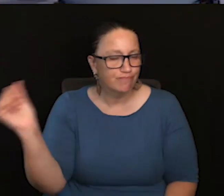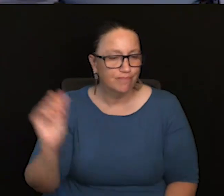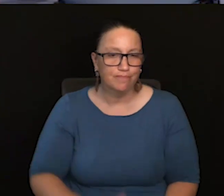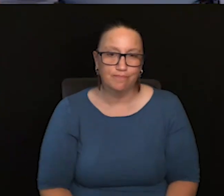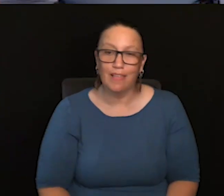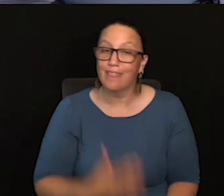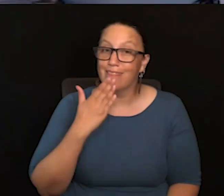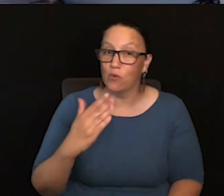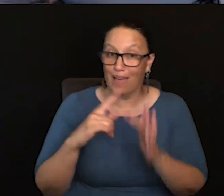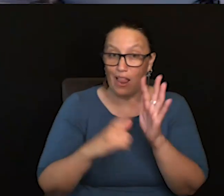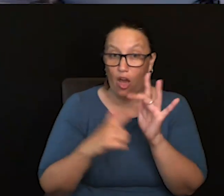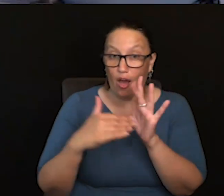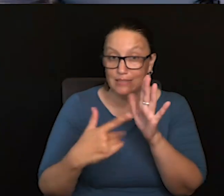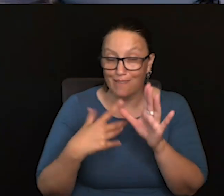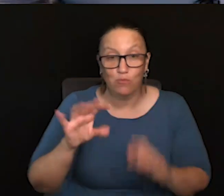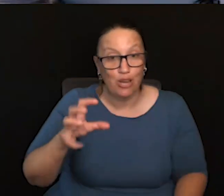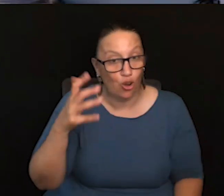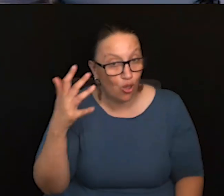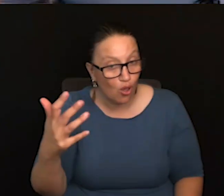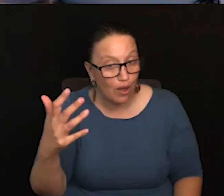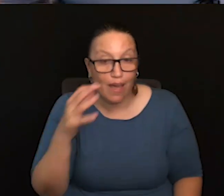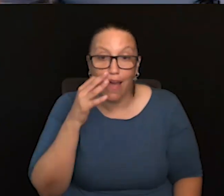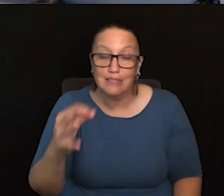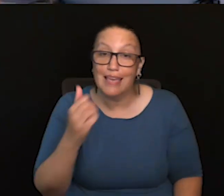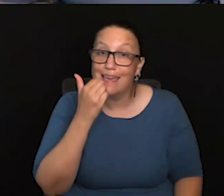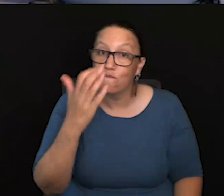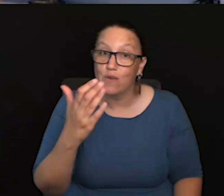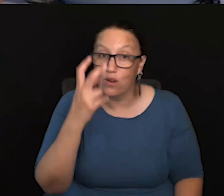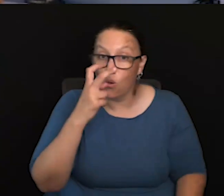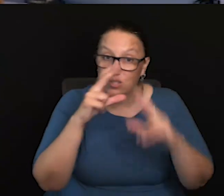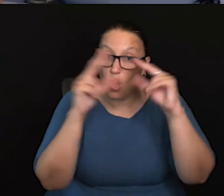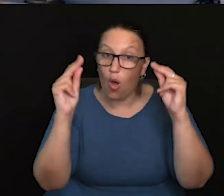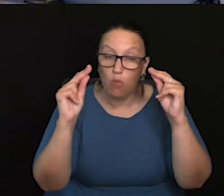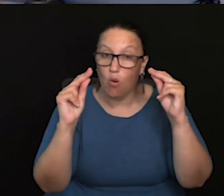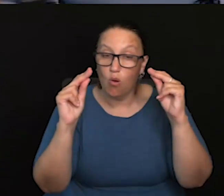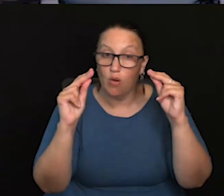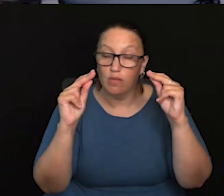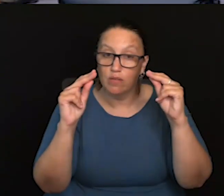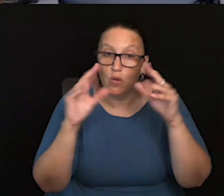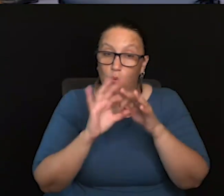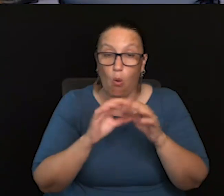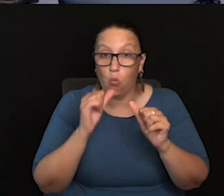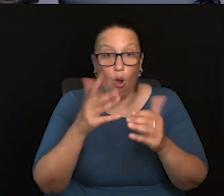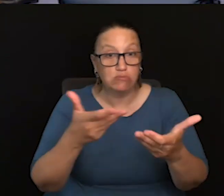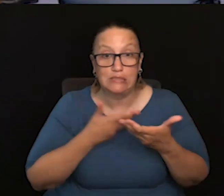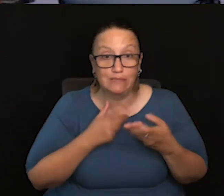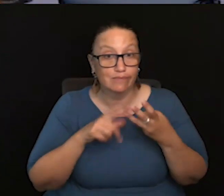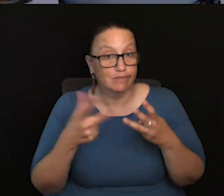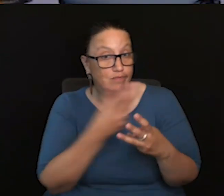and could deaths have been avoided if the rollout was finished sooner? And there's still a lot of confusion about when people who have had COVID should get their booster.